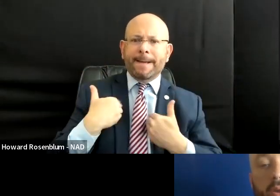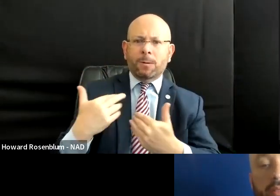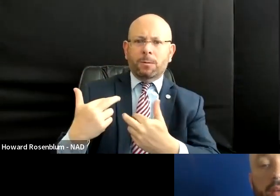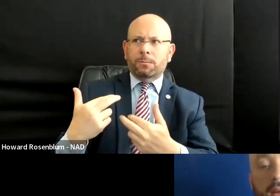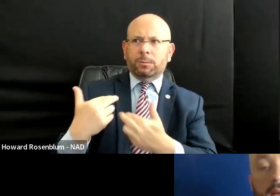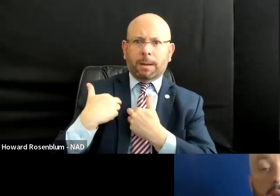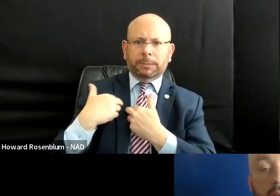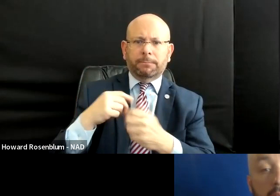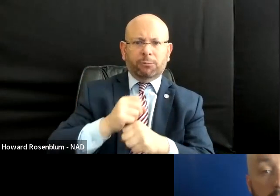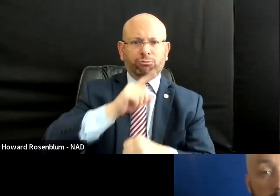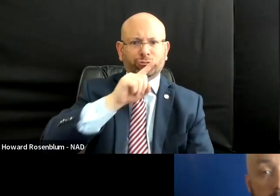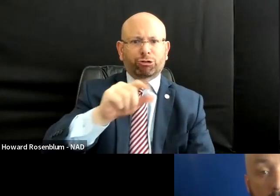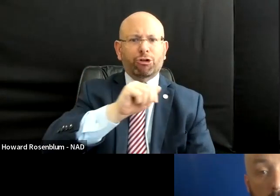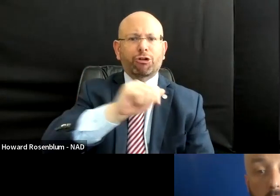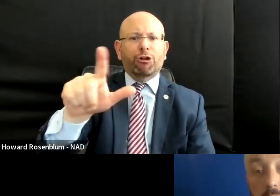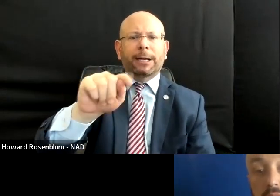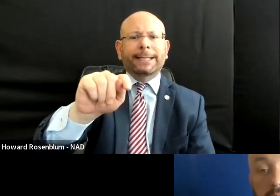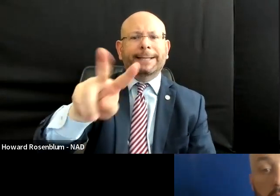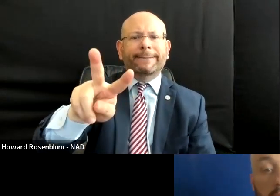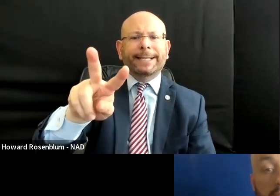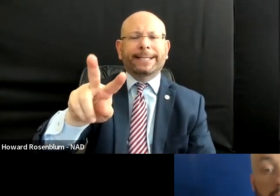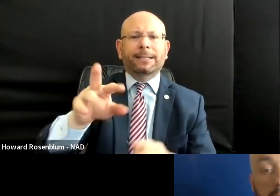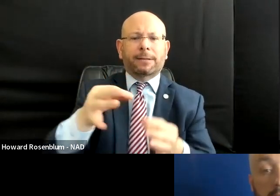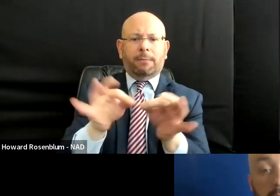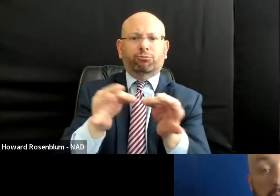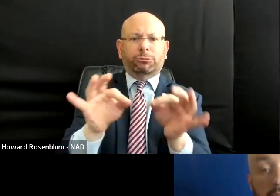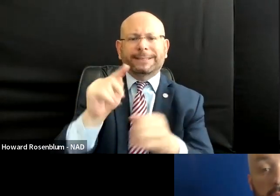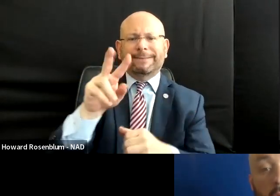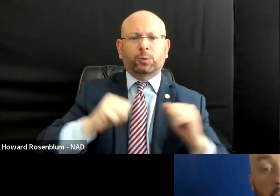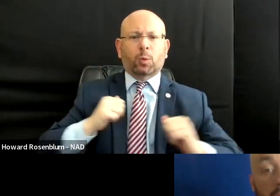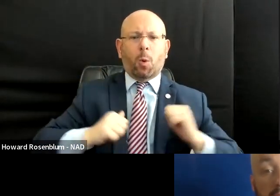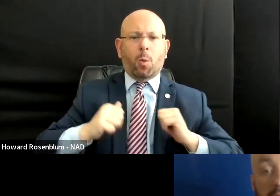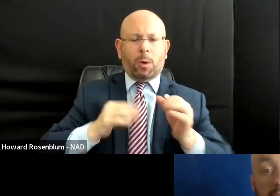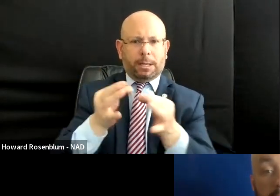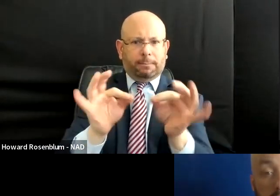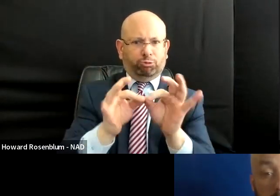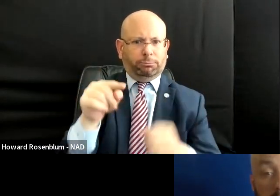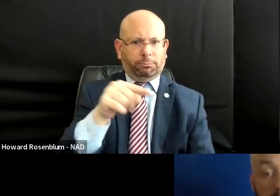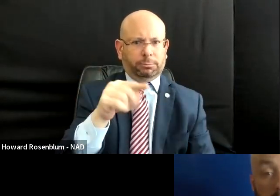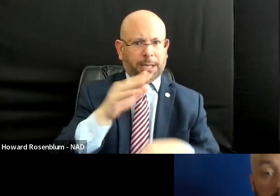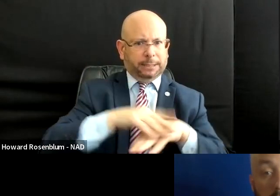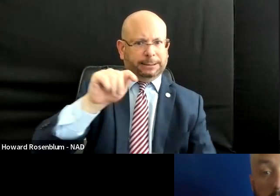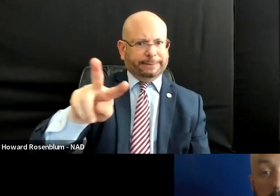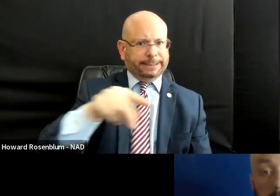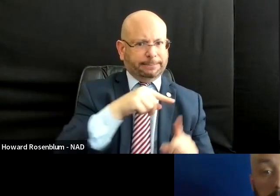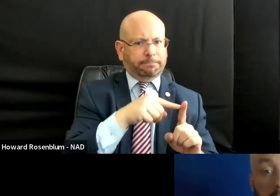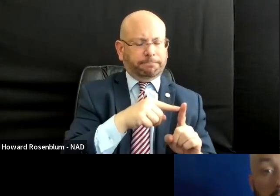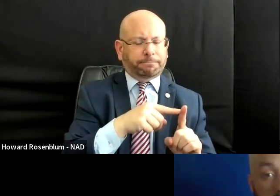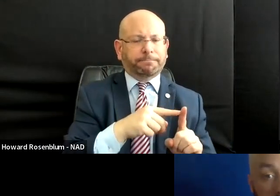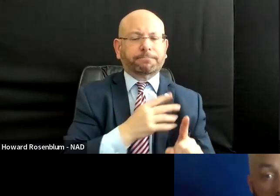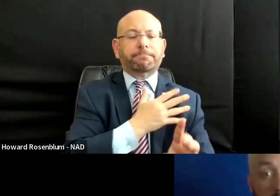Do they also have control over the Internet? That's another issue